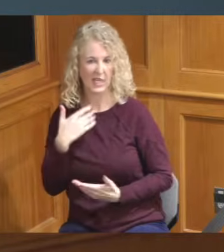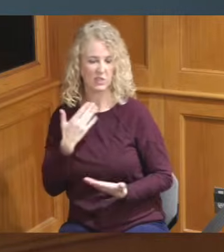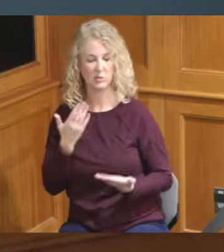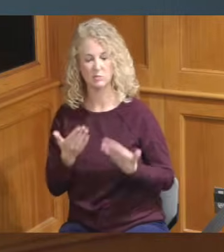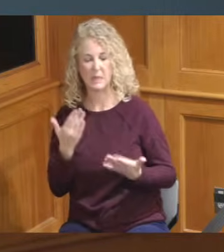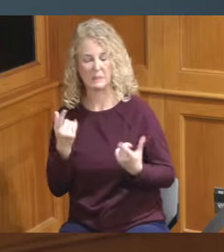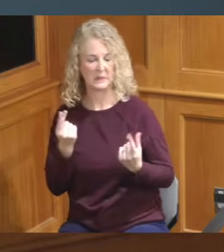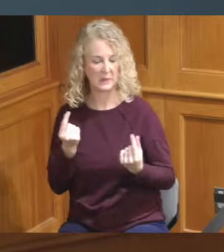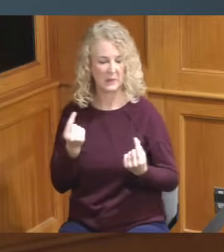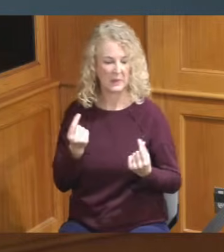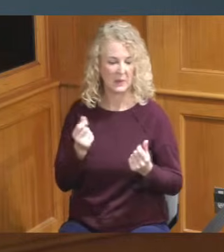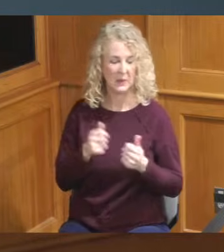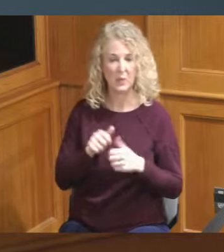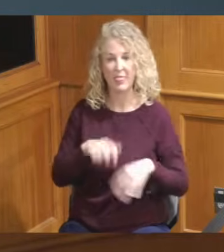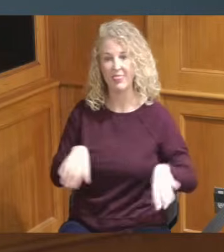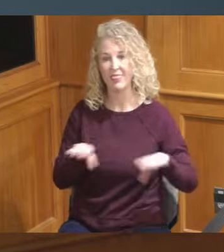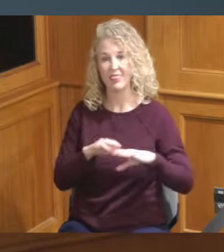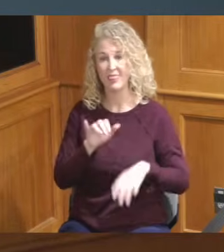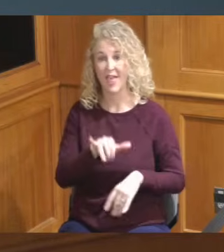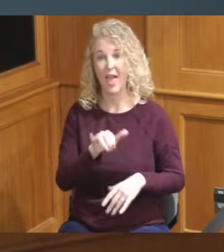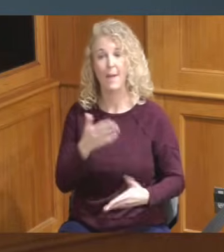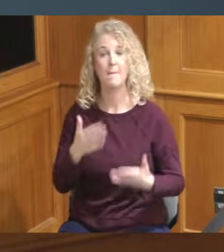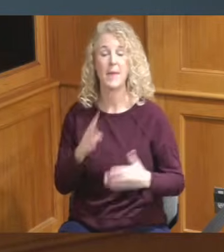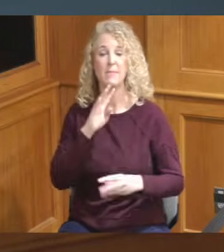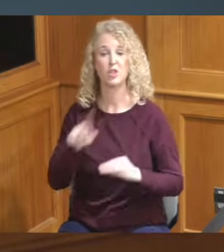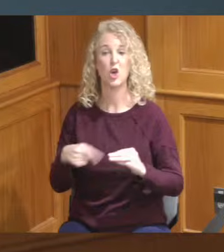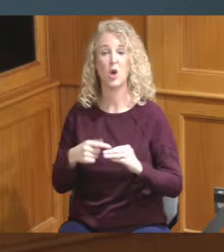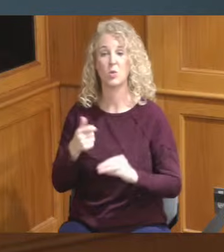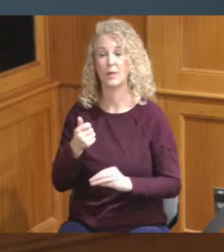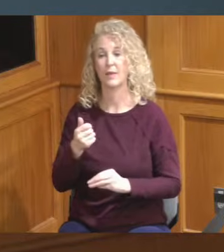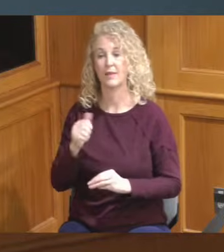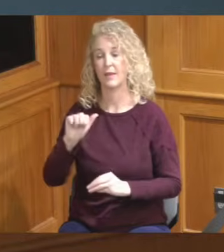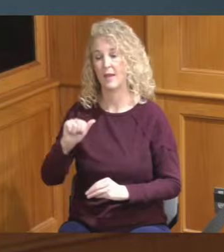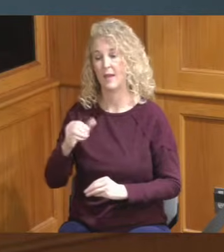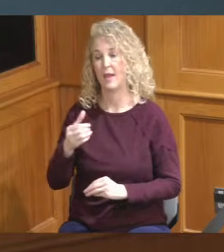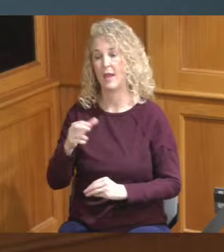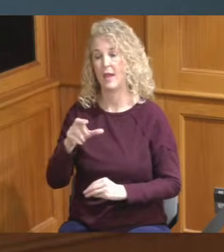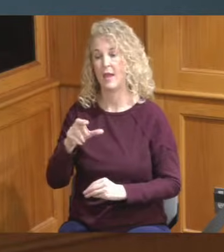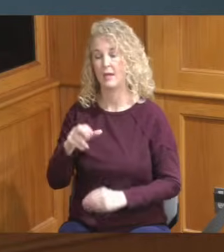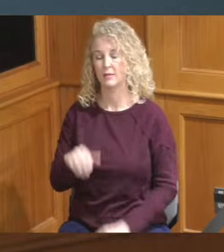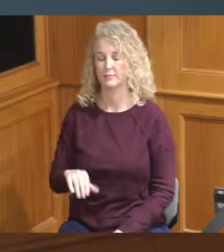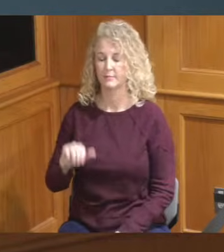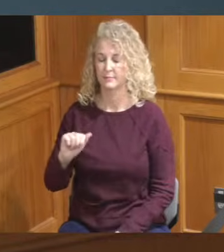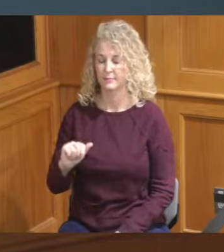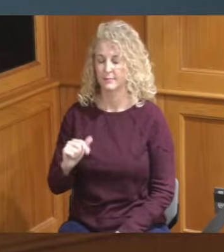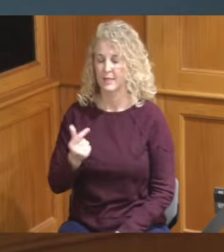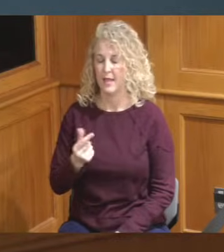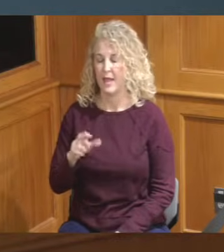think about and talk with the agricultural society as it relates to the fairgrounds. I won't we'll